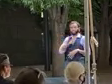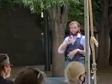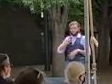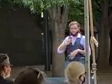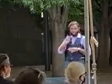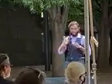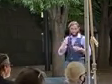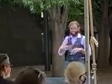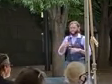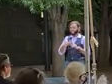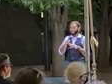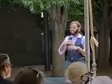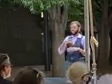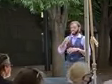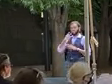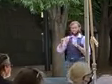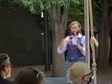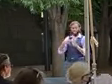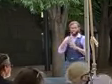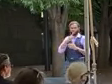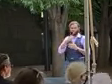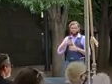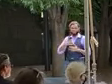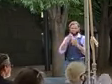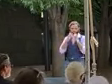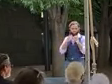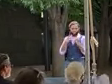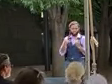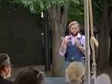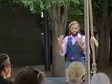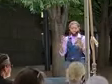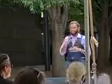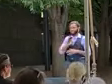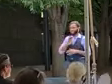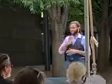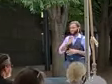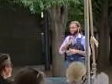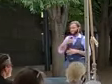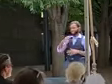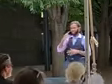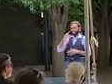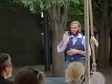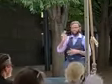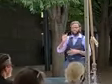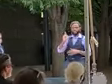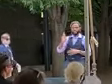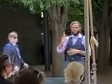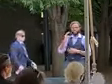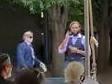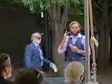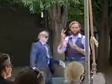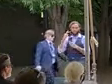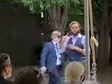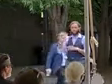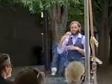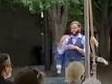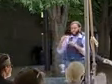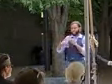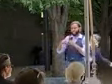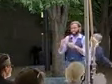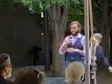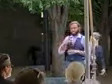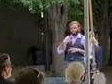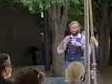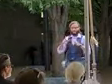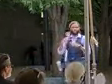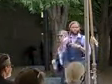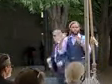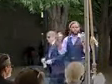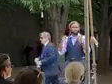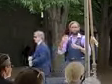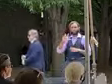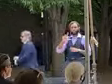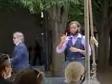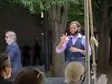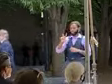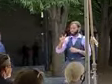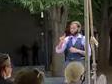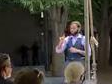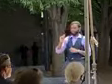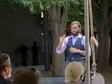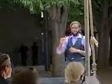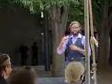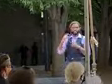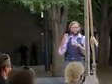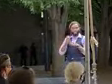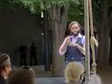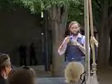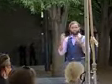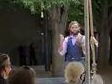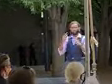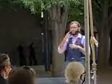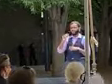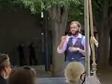But the hat I am most proud of wearing here at this moment is board member for the FDR Memorial Legacy Committee as we celebrate the 31st anniversary of the Americans with Disabilities Act.